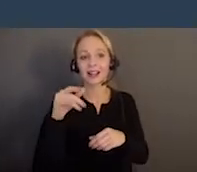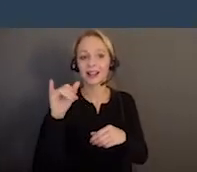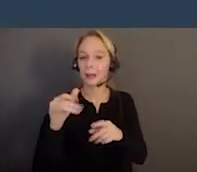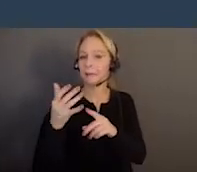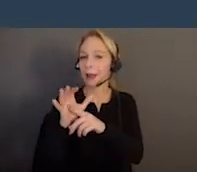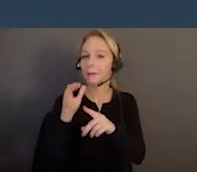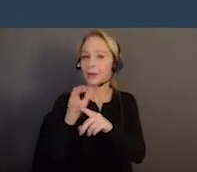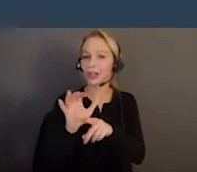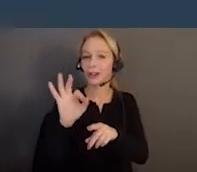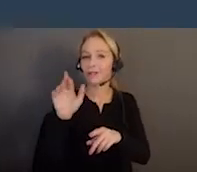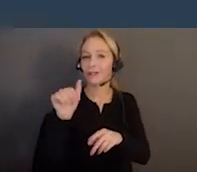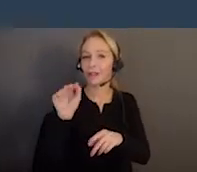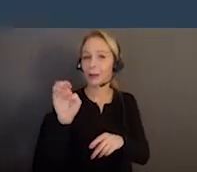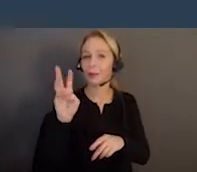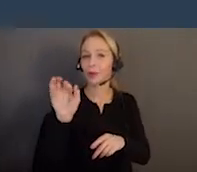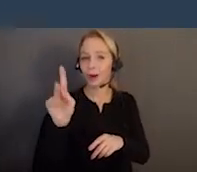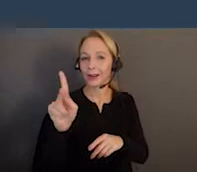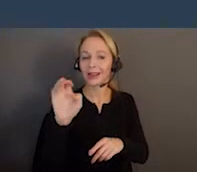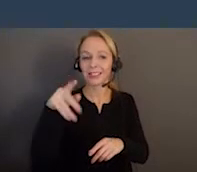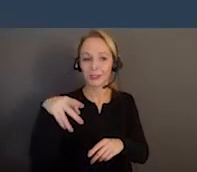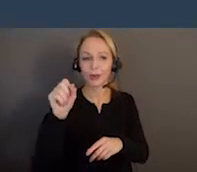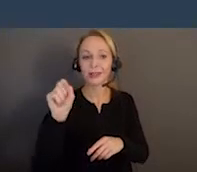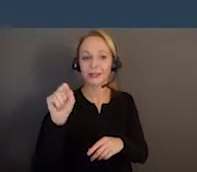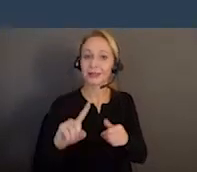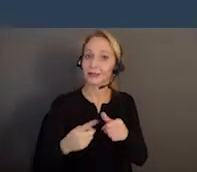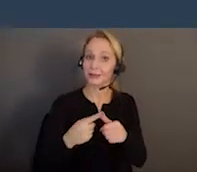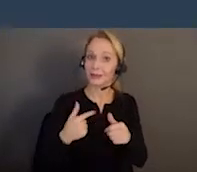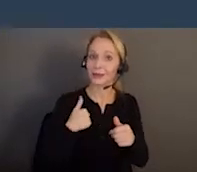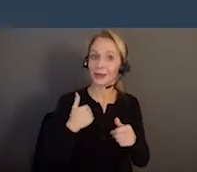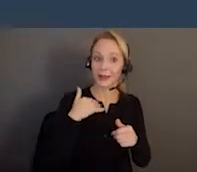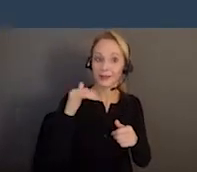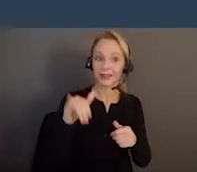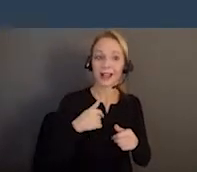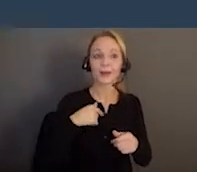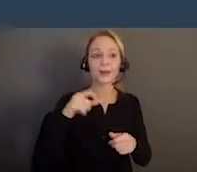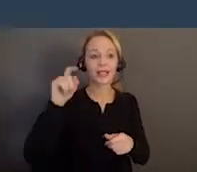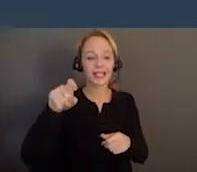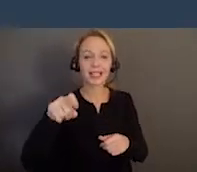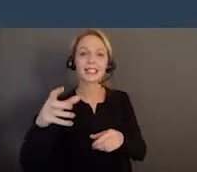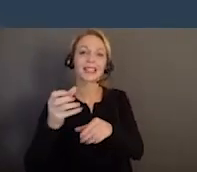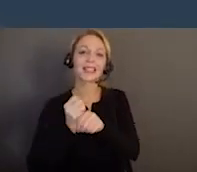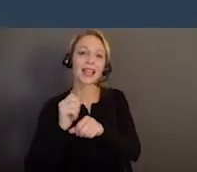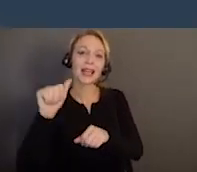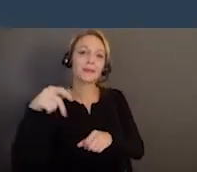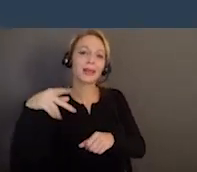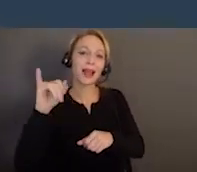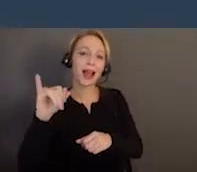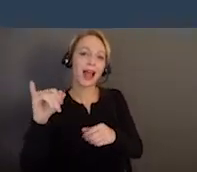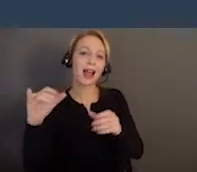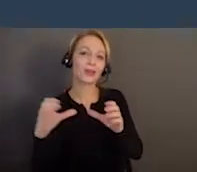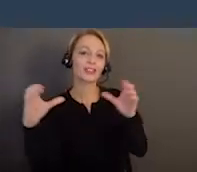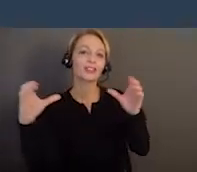JMS FRAMEWORK EXPRESS, AND ONCE WE HAVE THIS WE NEED